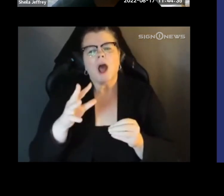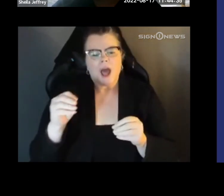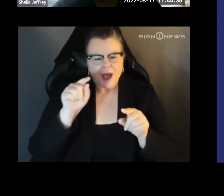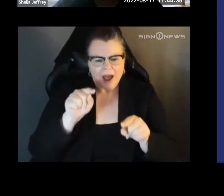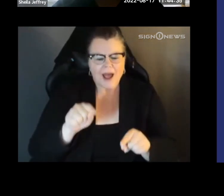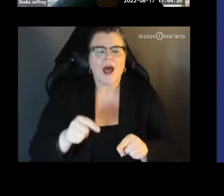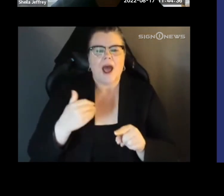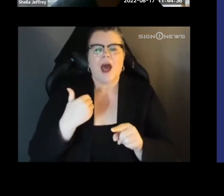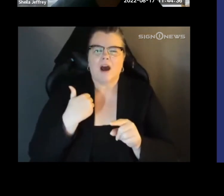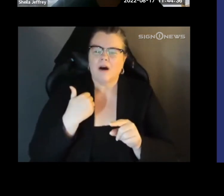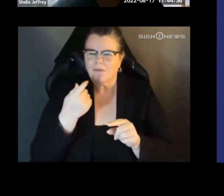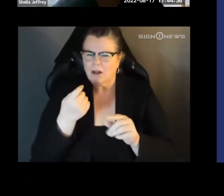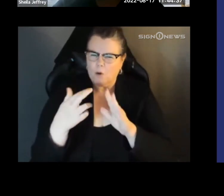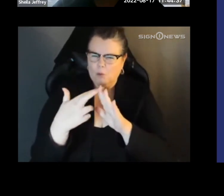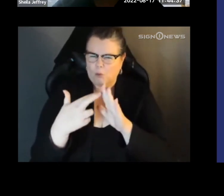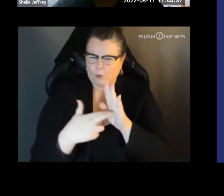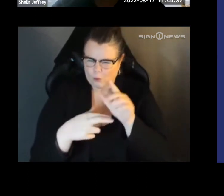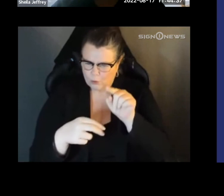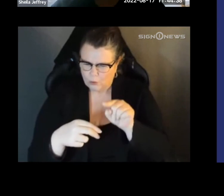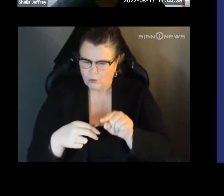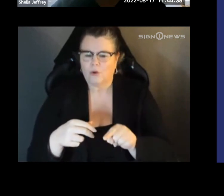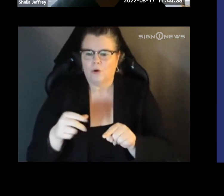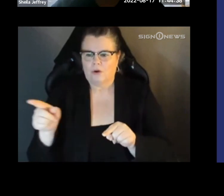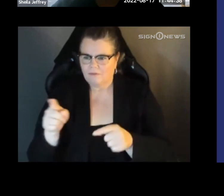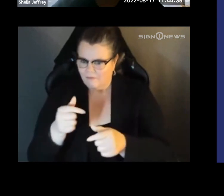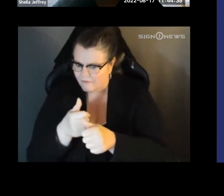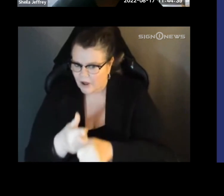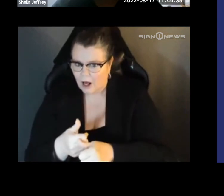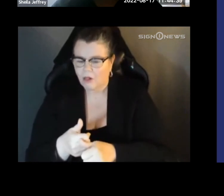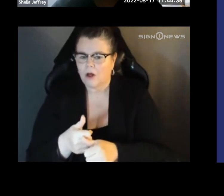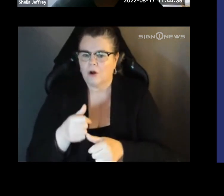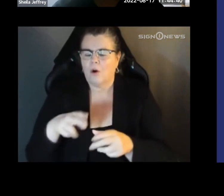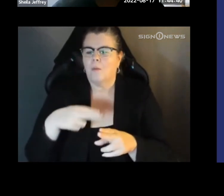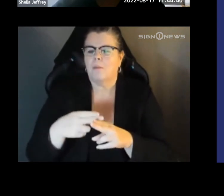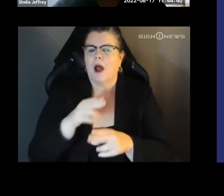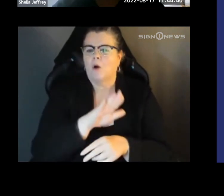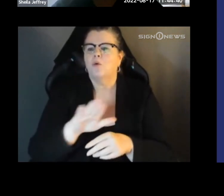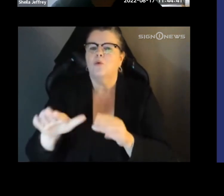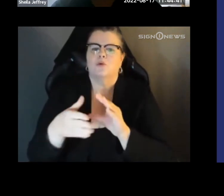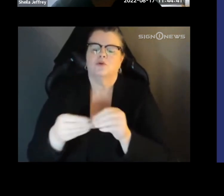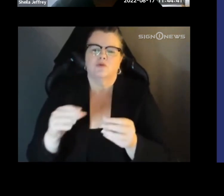your story that is not inappropriate or a targeting anybody else with the disability